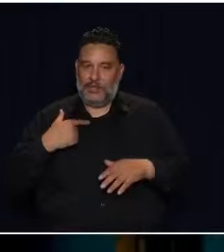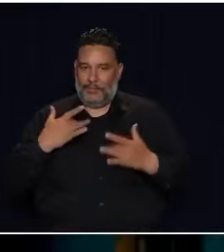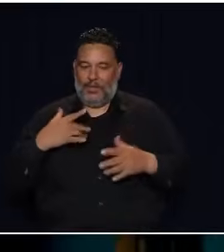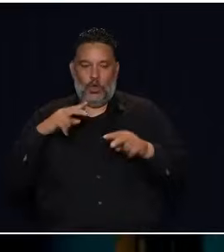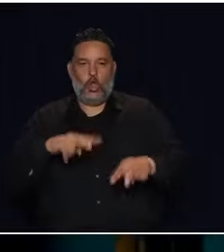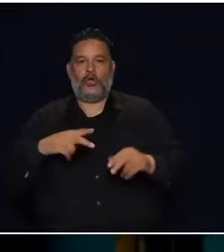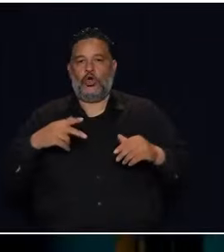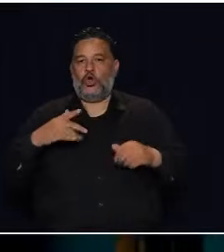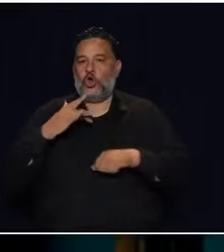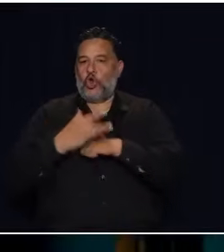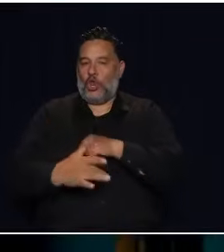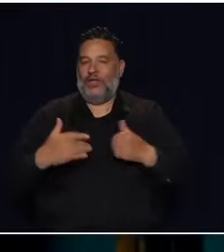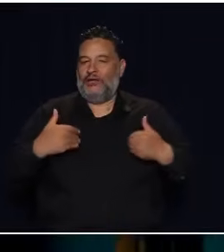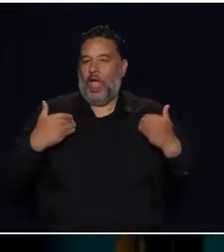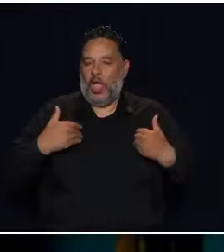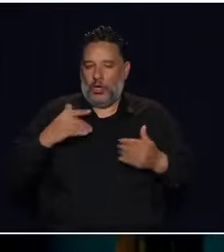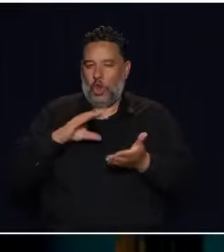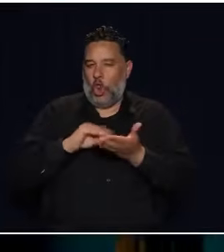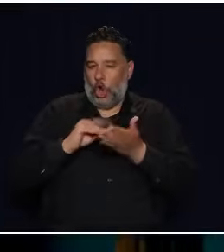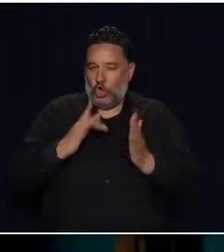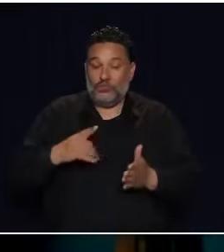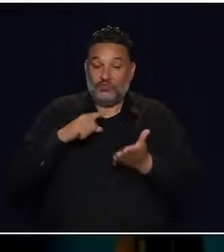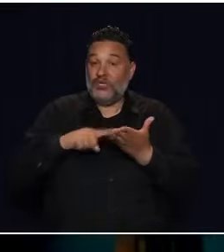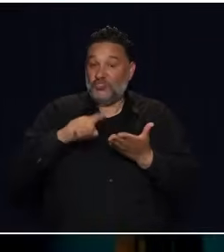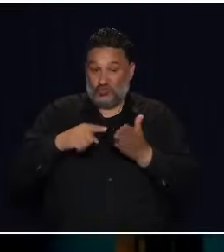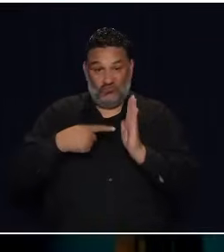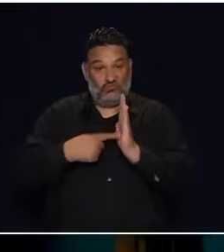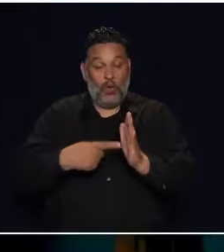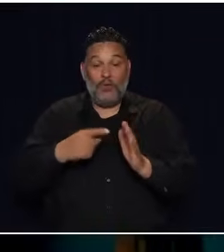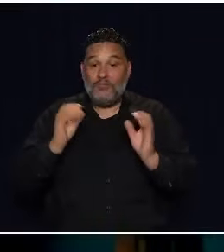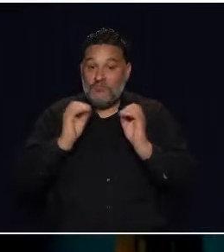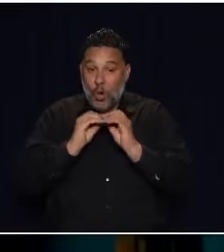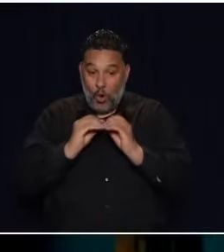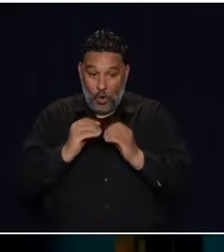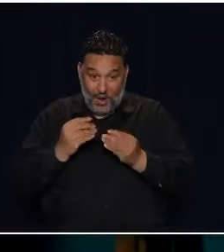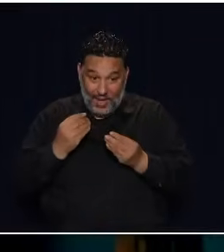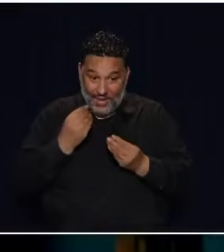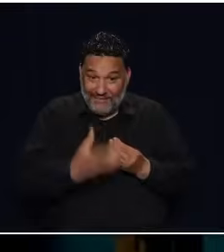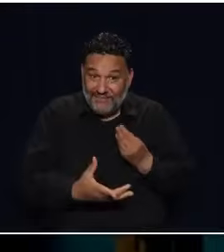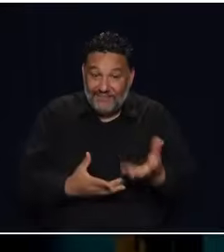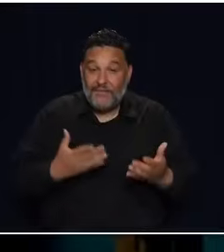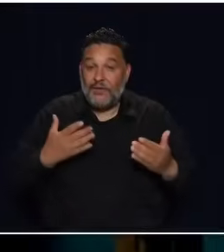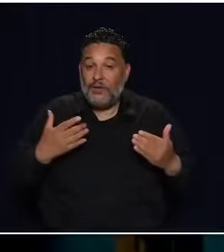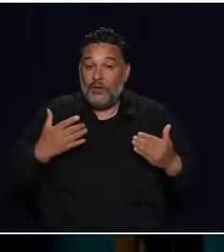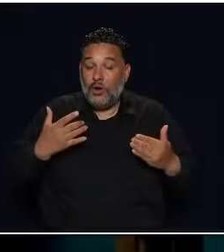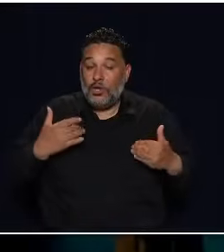AS A BEHAVIOR ANALYST, ONE OF THE THINGS I WORK WITH IS EARLY